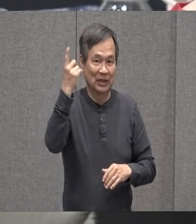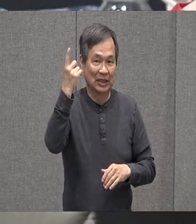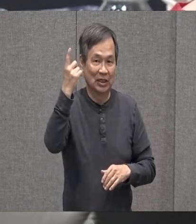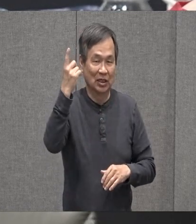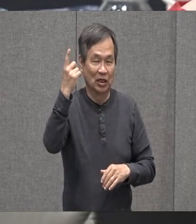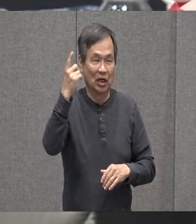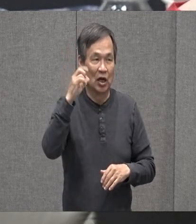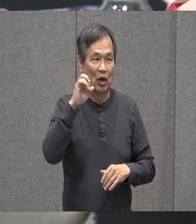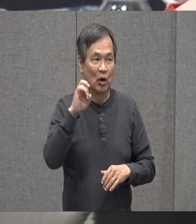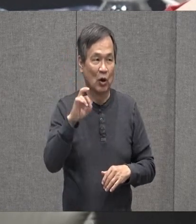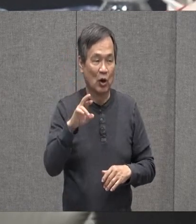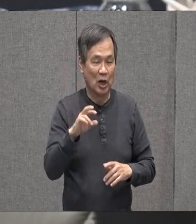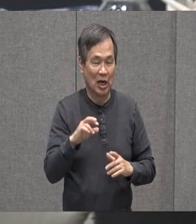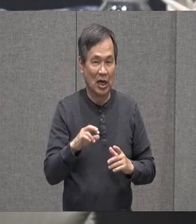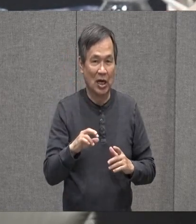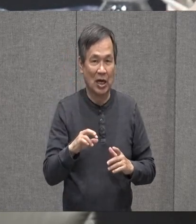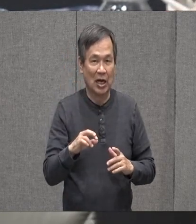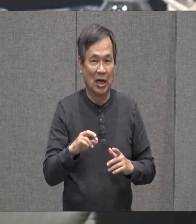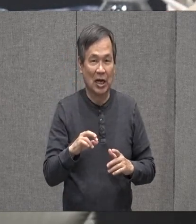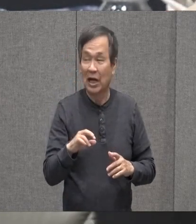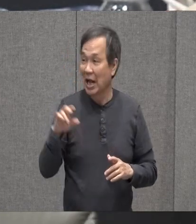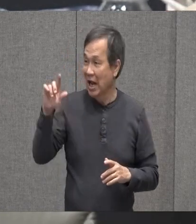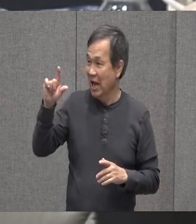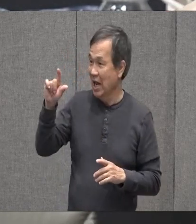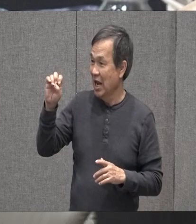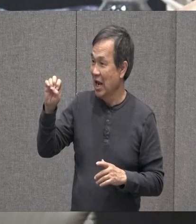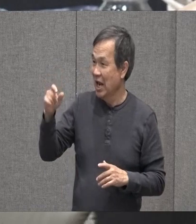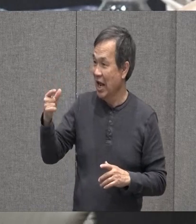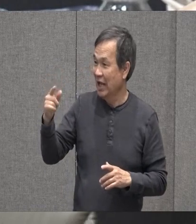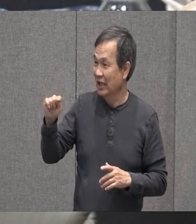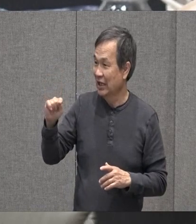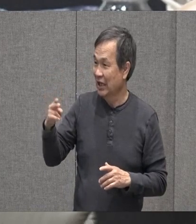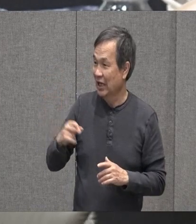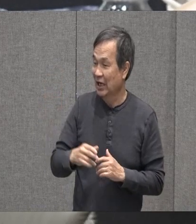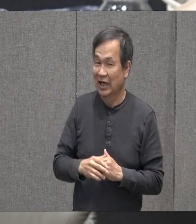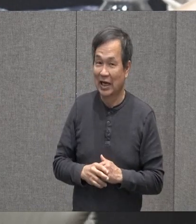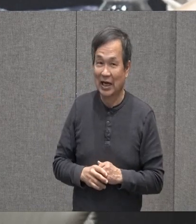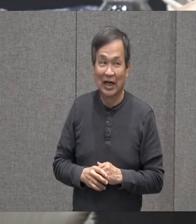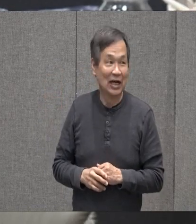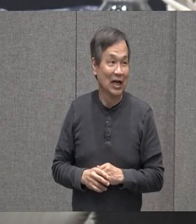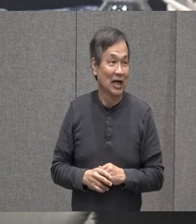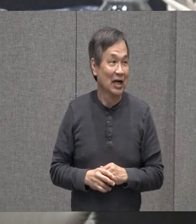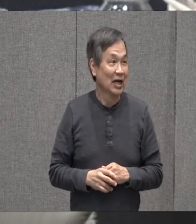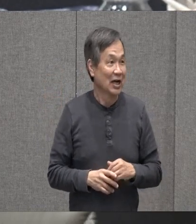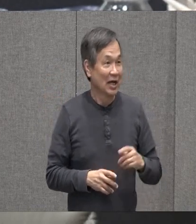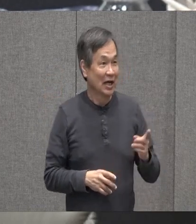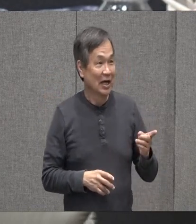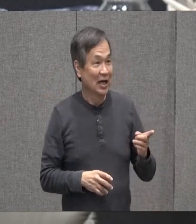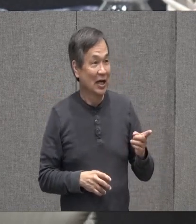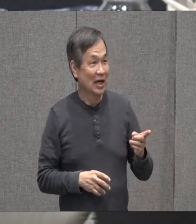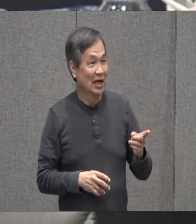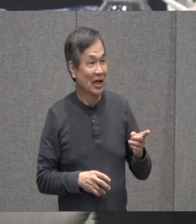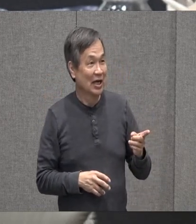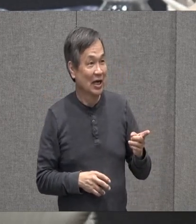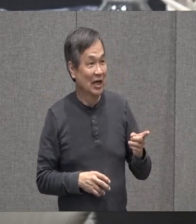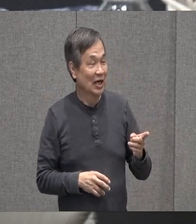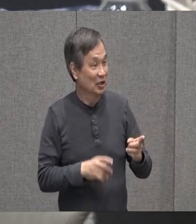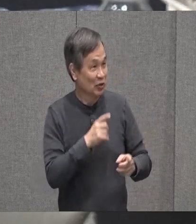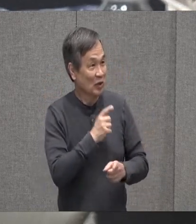Or maybe the distance from one place to another. Length? How tall? [Karnas] Is she right?